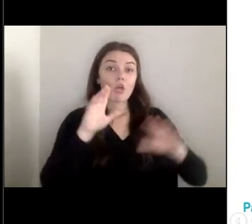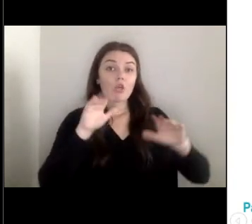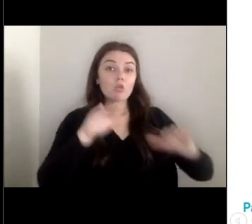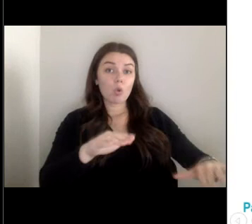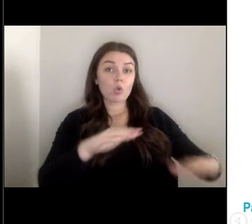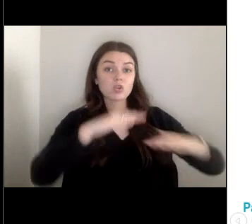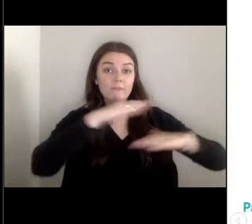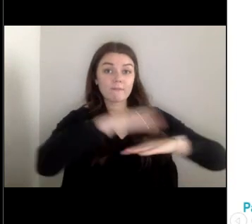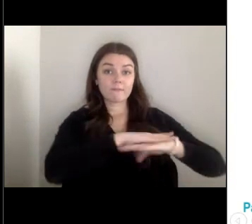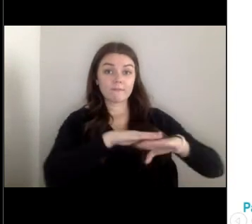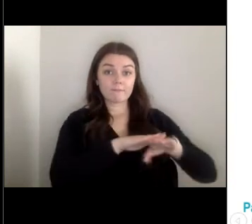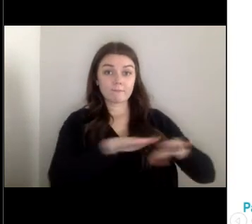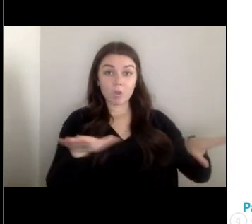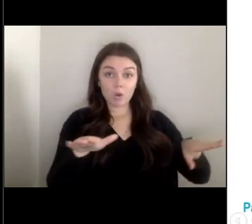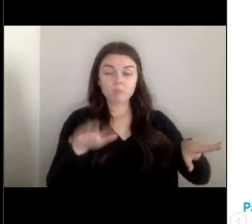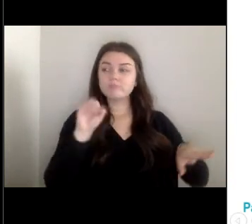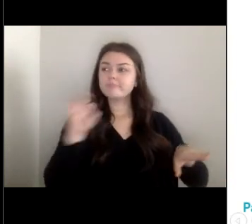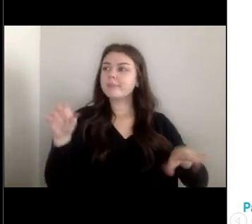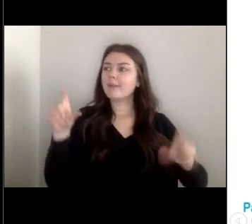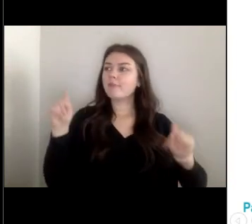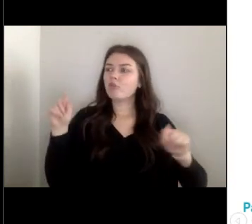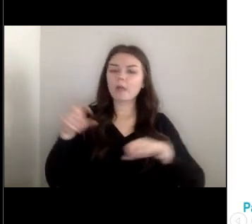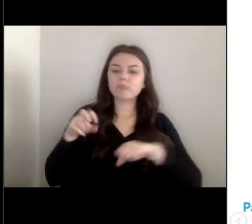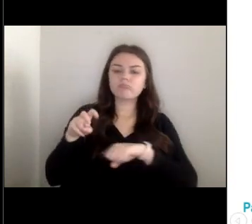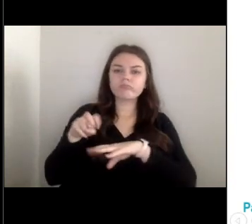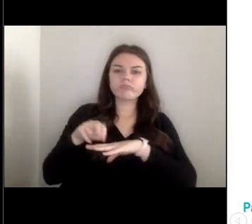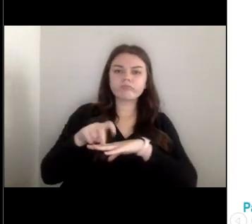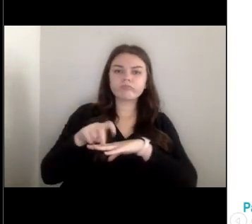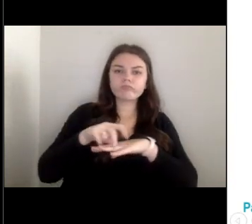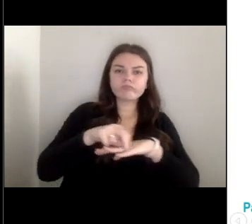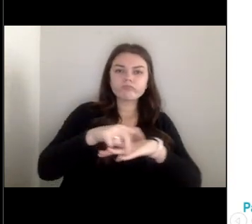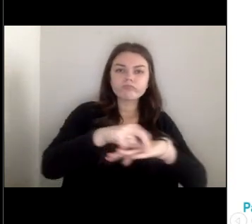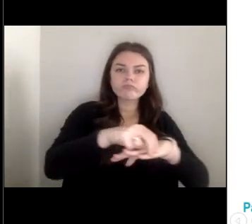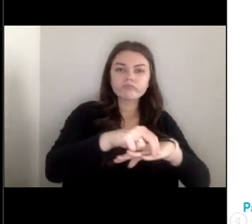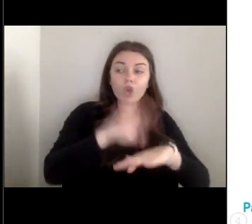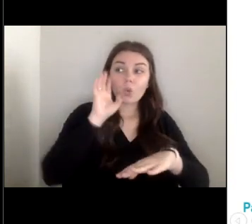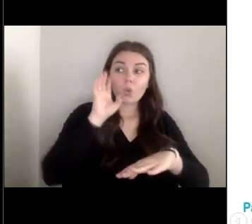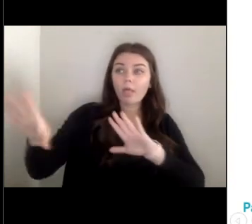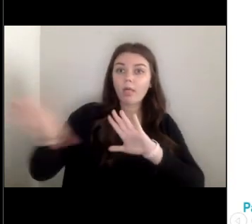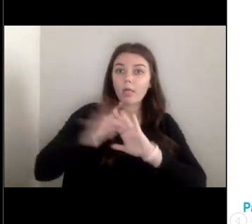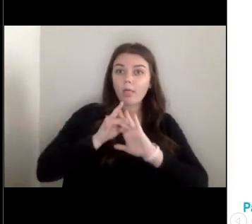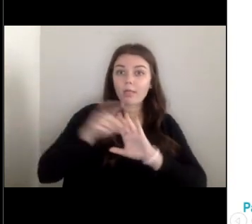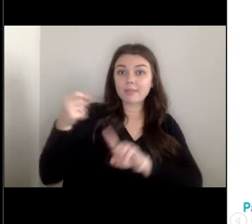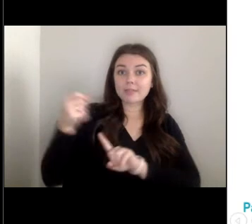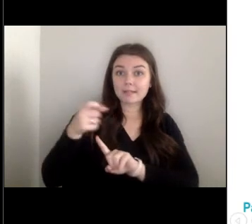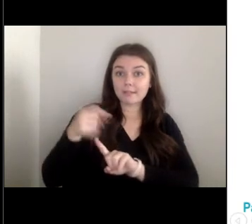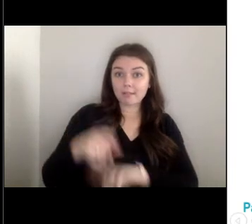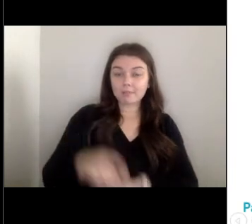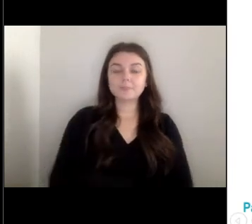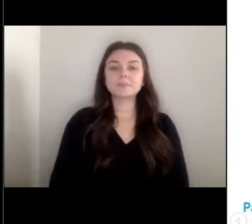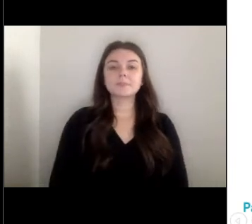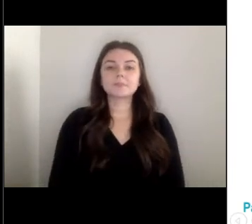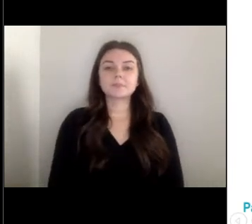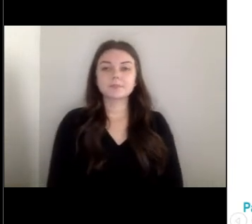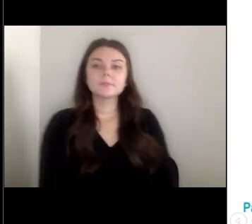in the ocean floor, it can pick up that signal. Or what I do, instead of having it on a stationary place